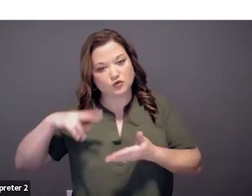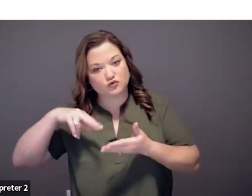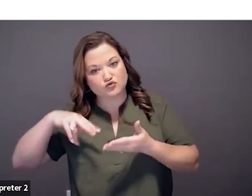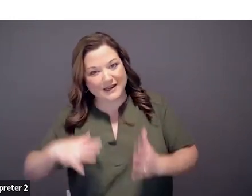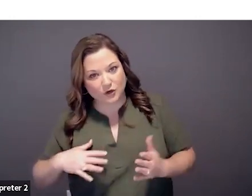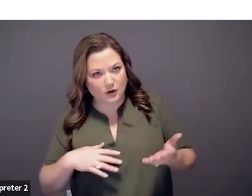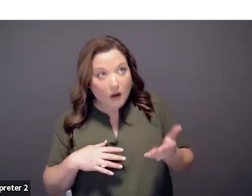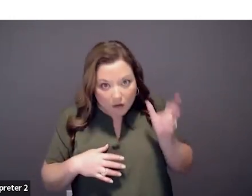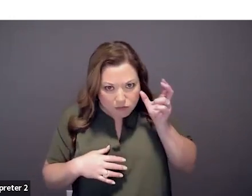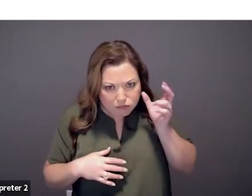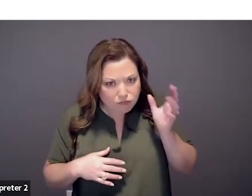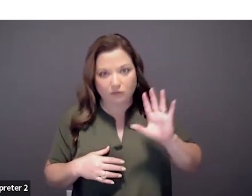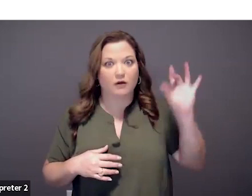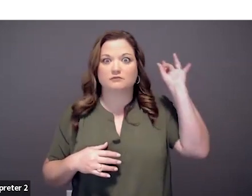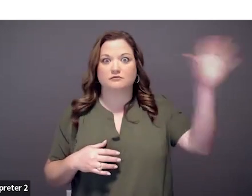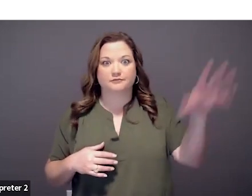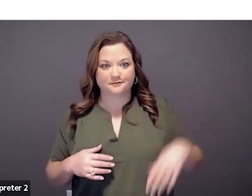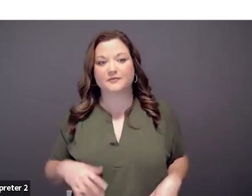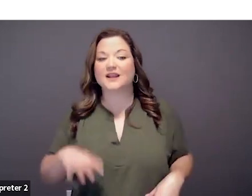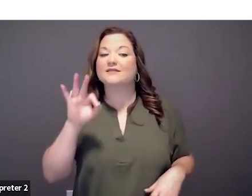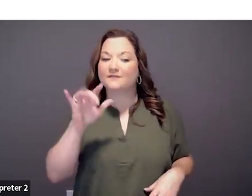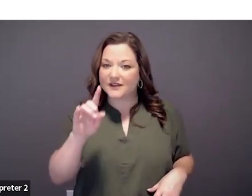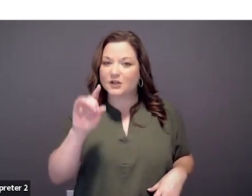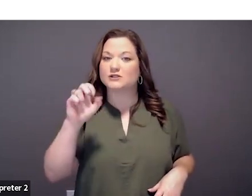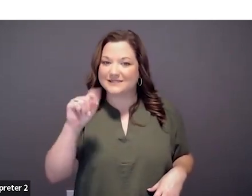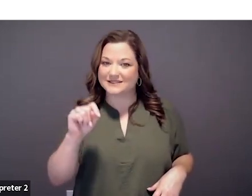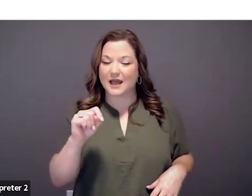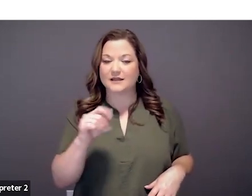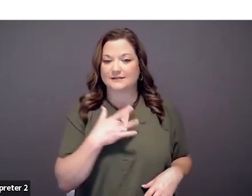Fieldset is designed to group together a small set